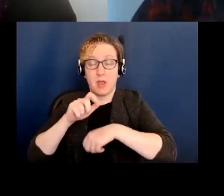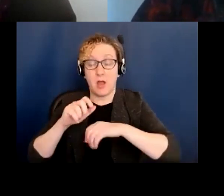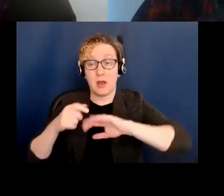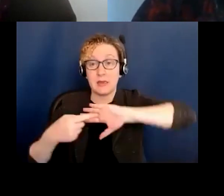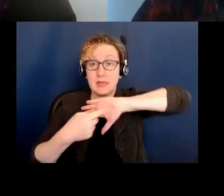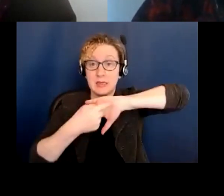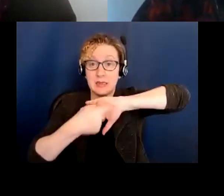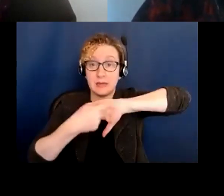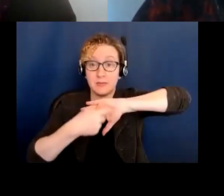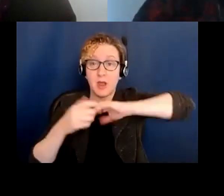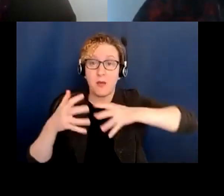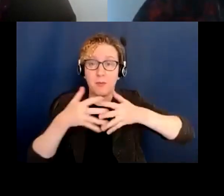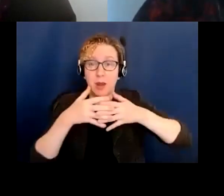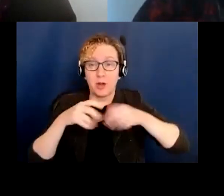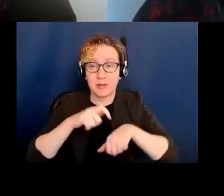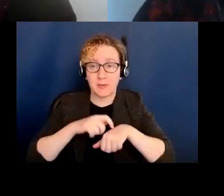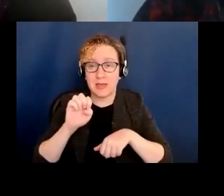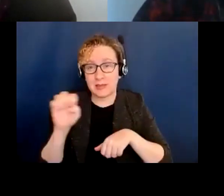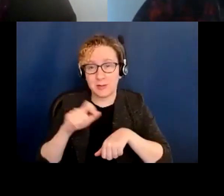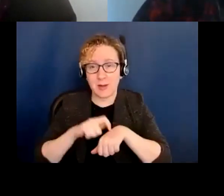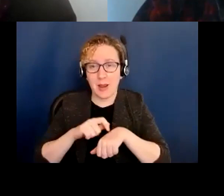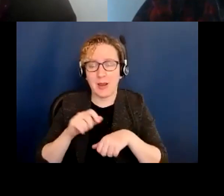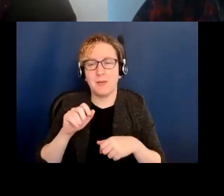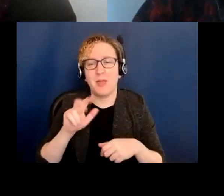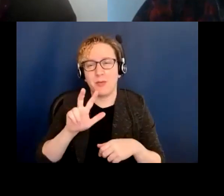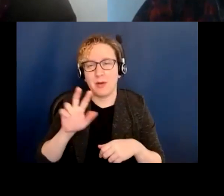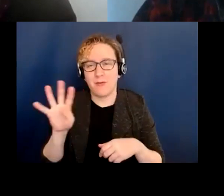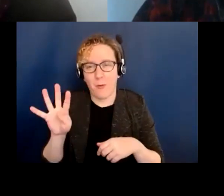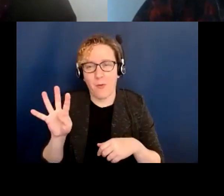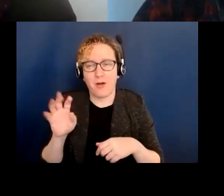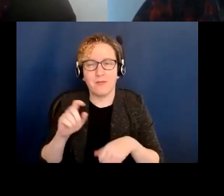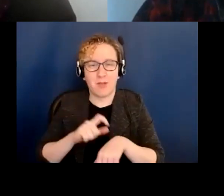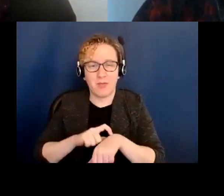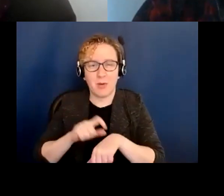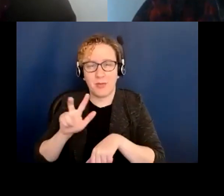Today, we have our deaf and hard of hearing community room and are not apparent disability.